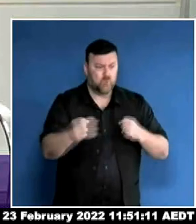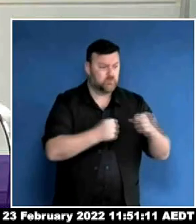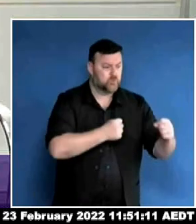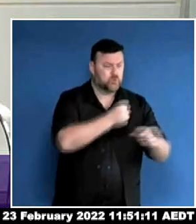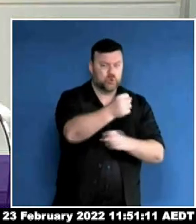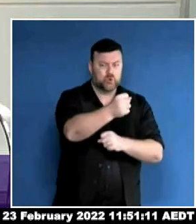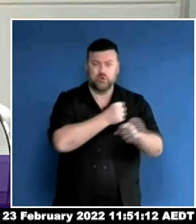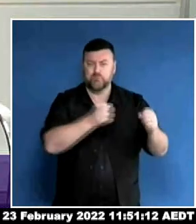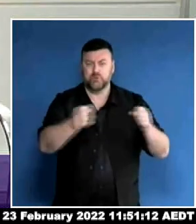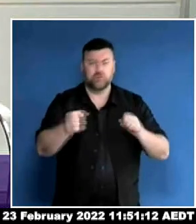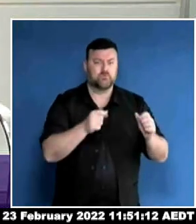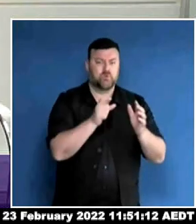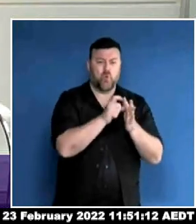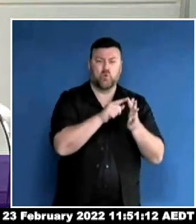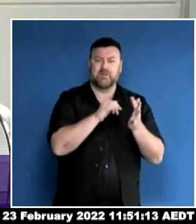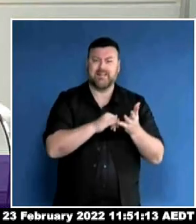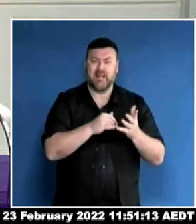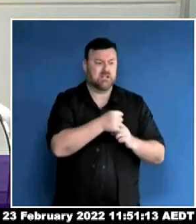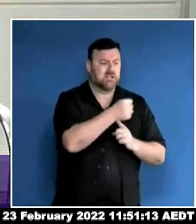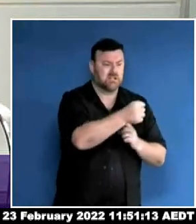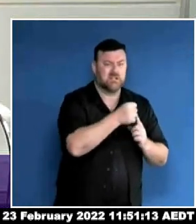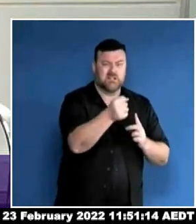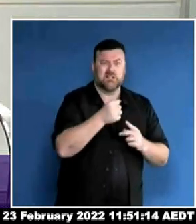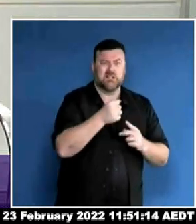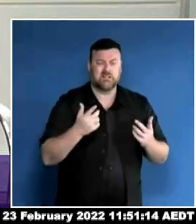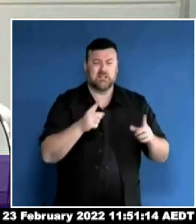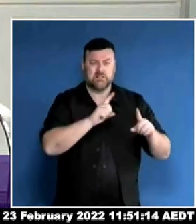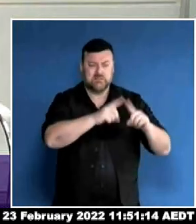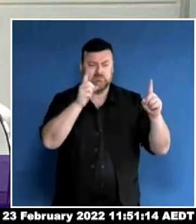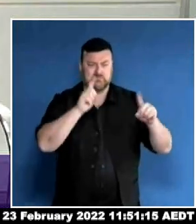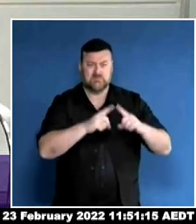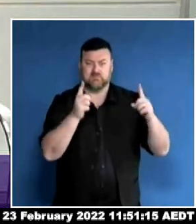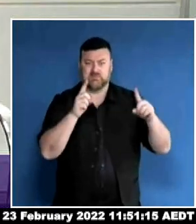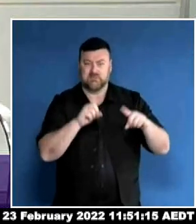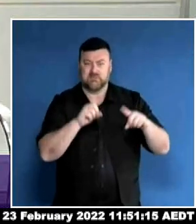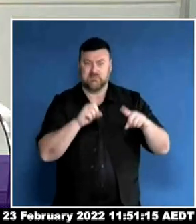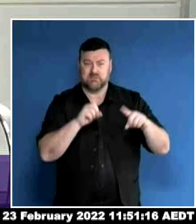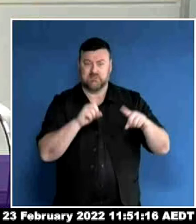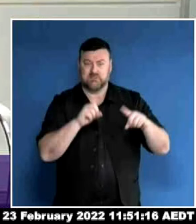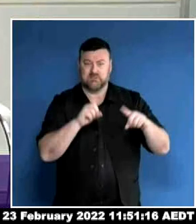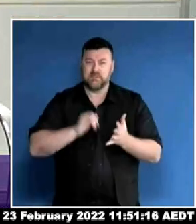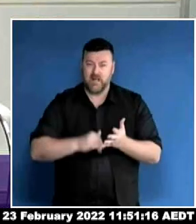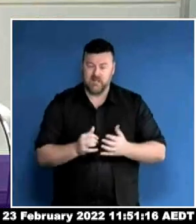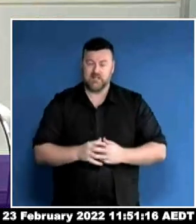to notice that each DES he was talking about the name would change. And so we looked into that and he was experiencing churn.